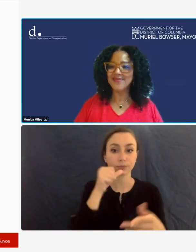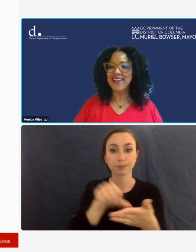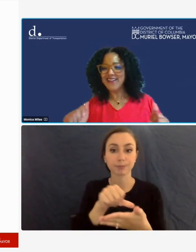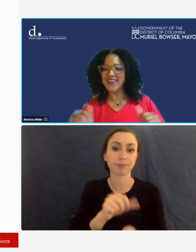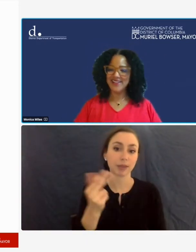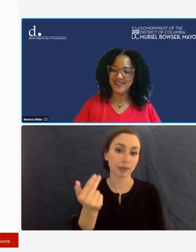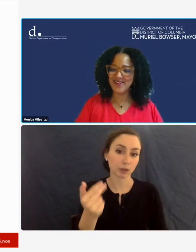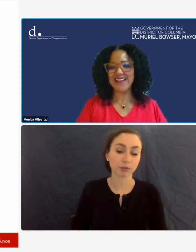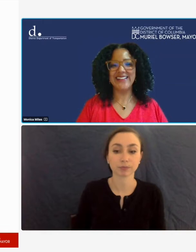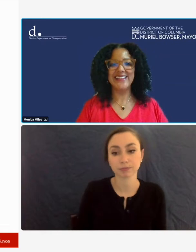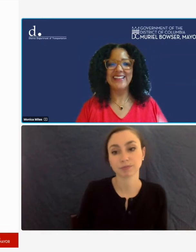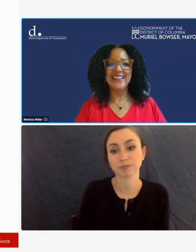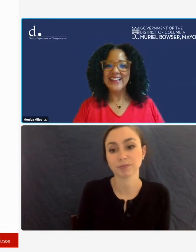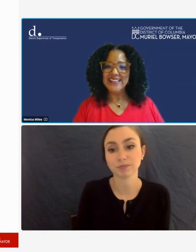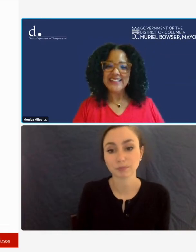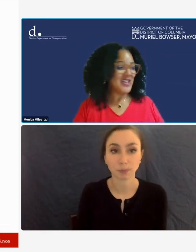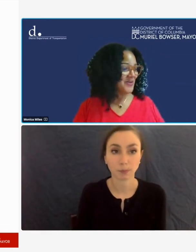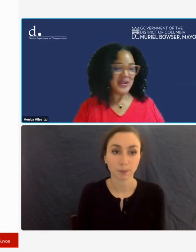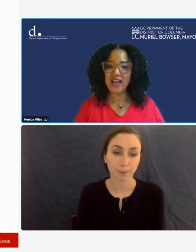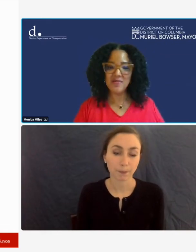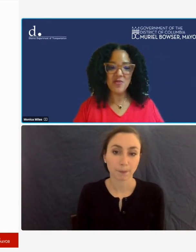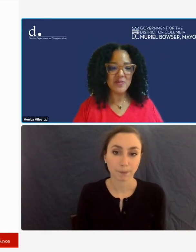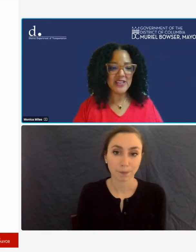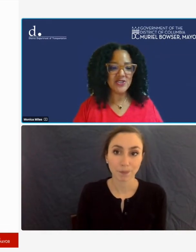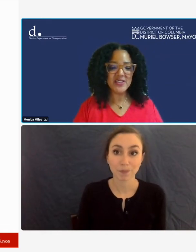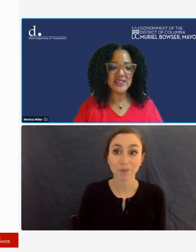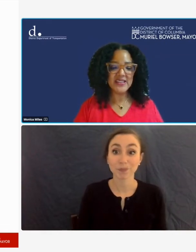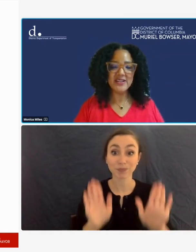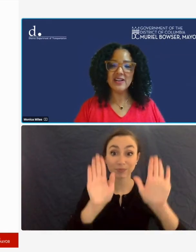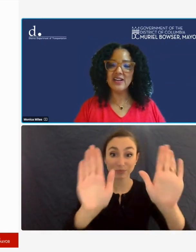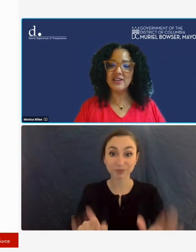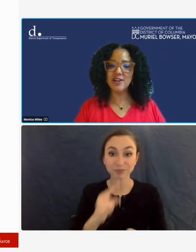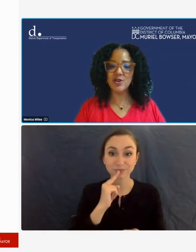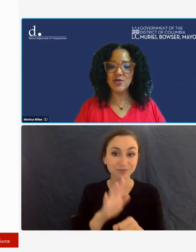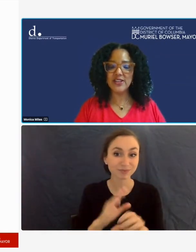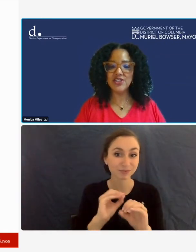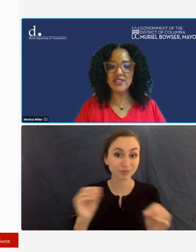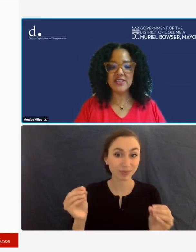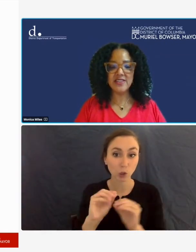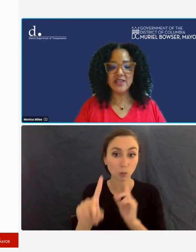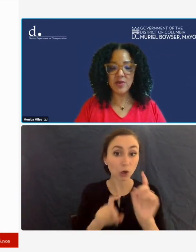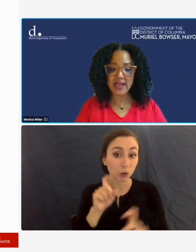okay great so i want to make sure that there are no more questions and then we're actually going